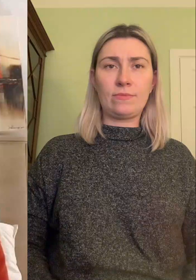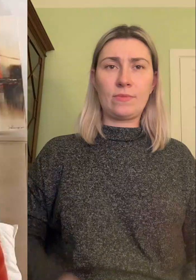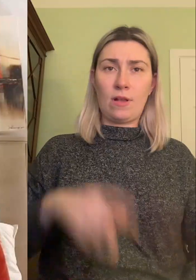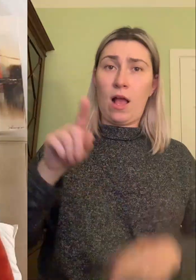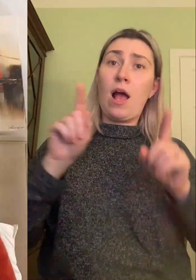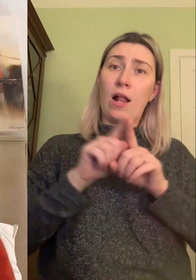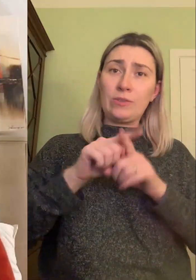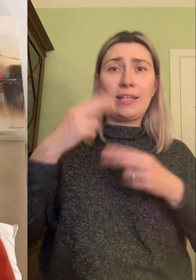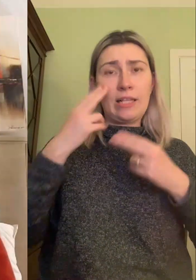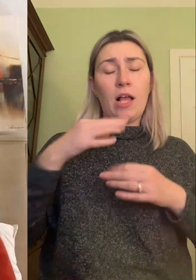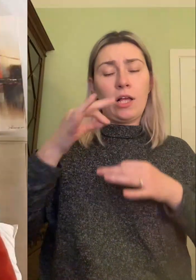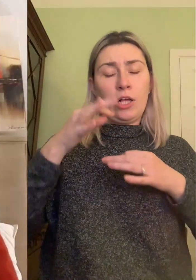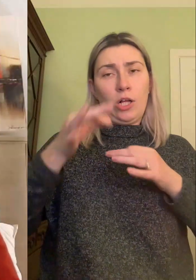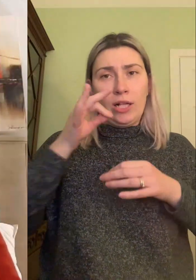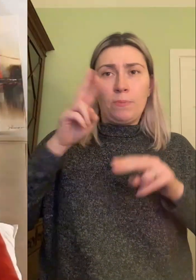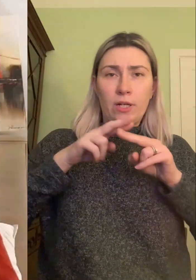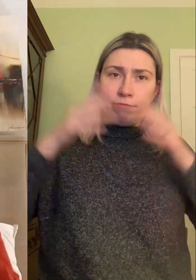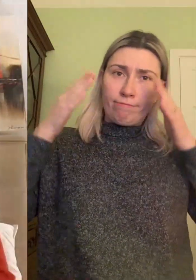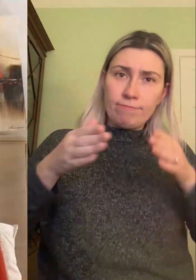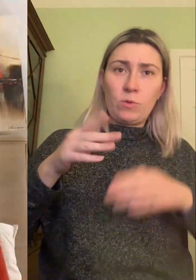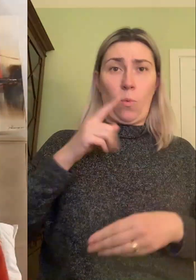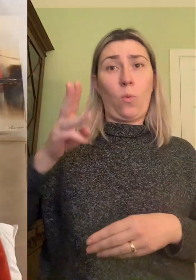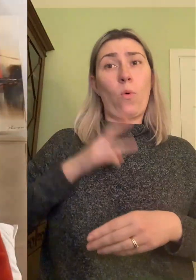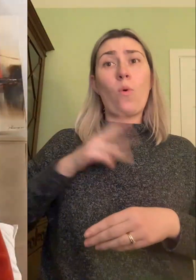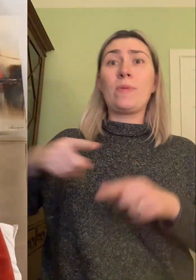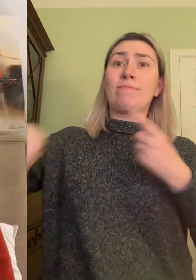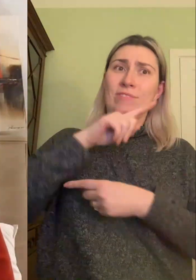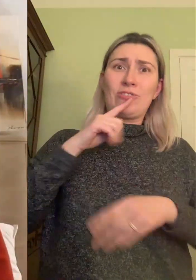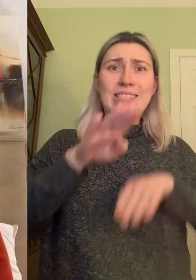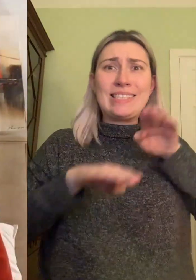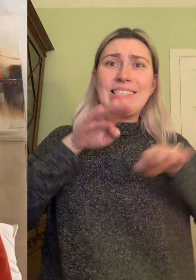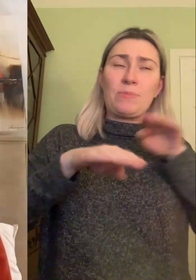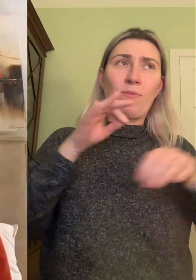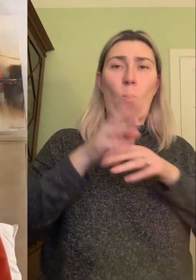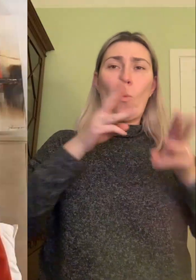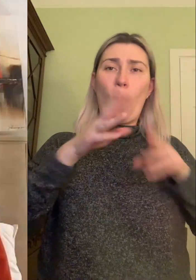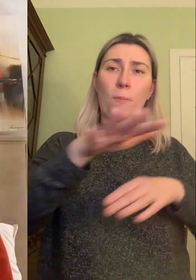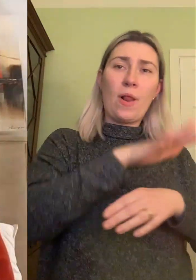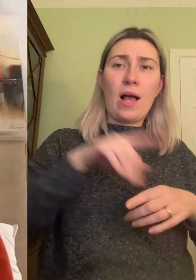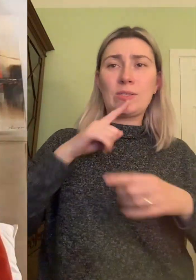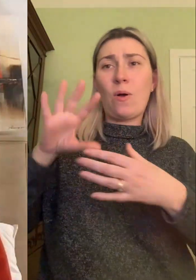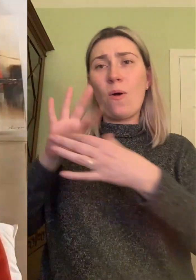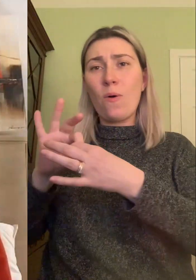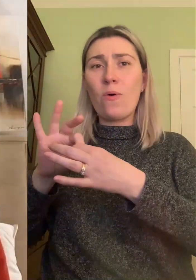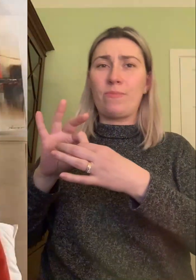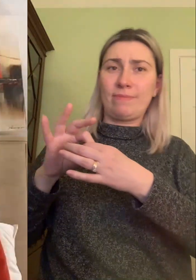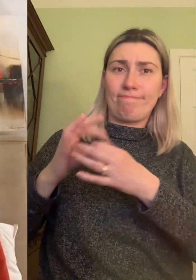and also, what we need to do to get better - for women to make more strides